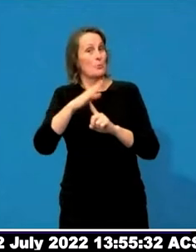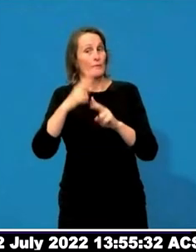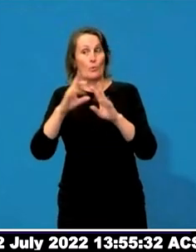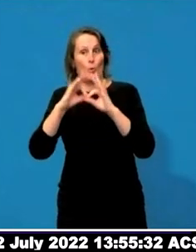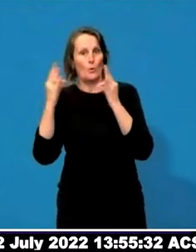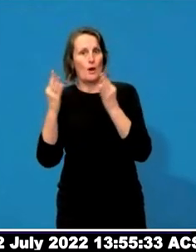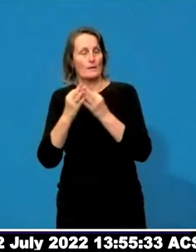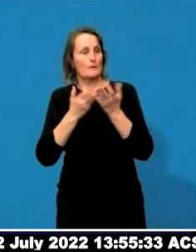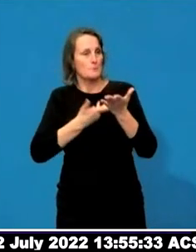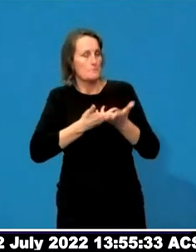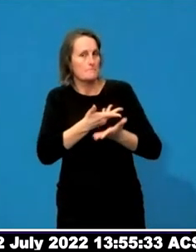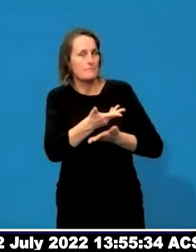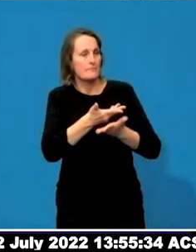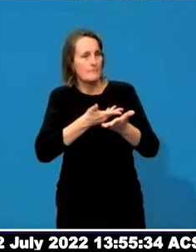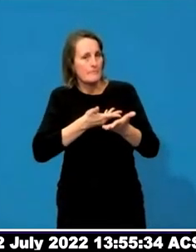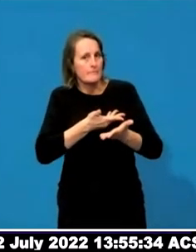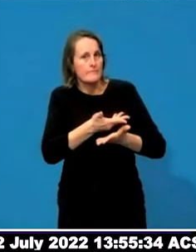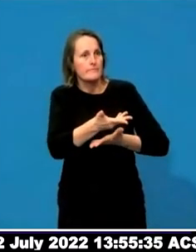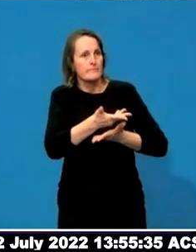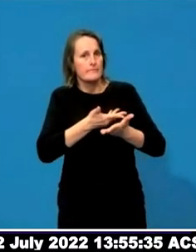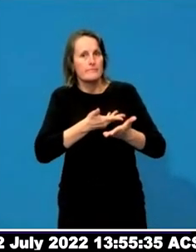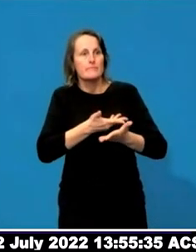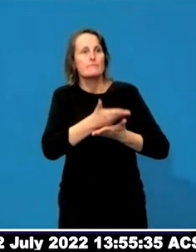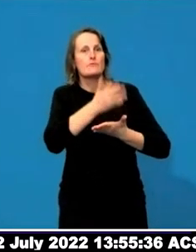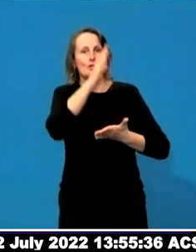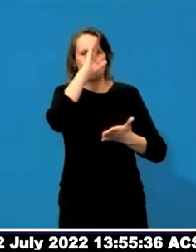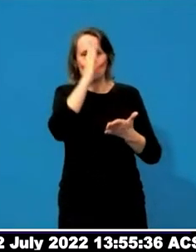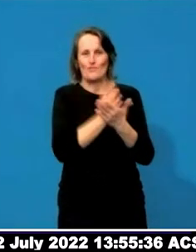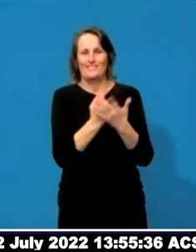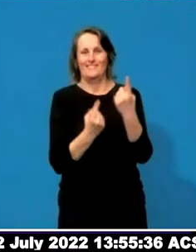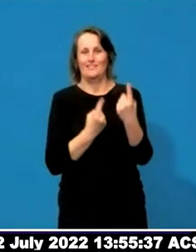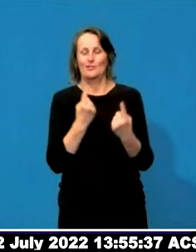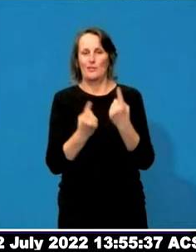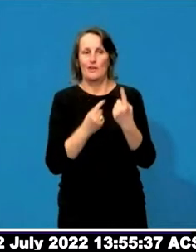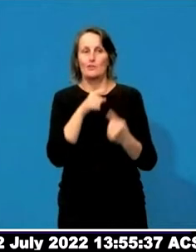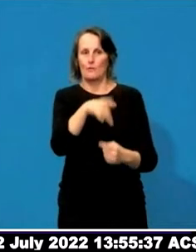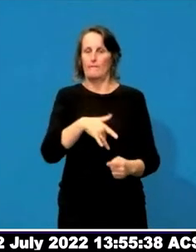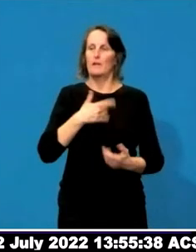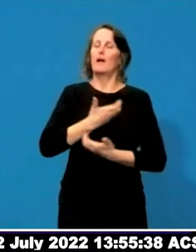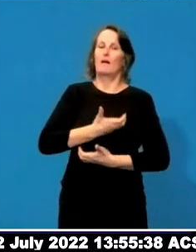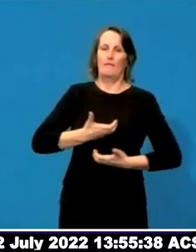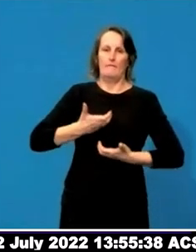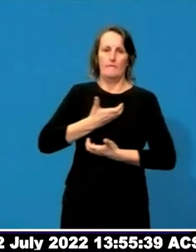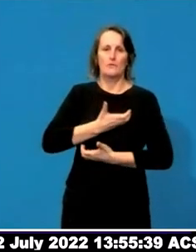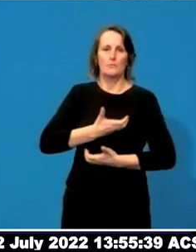They need to feel very comfortable in your presence, and they need to understand how you operate